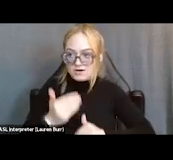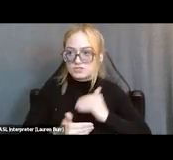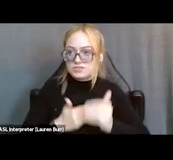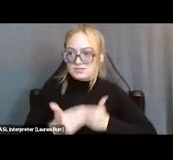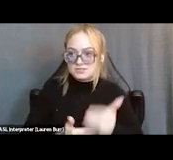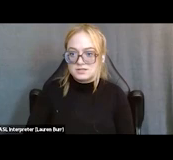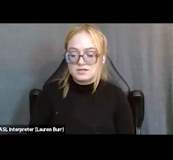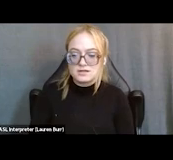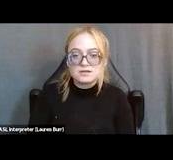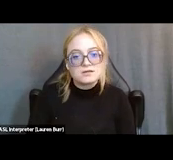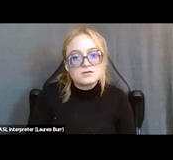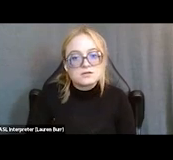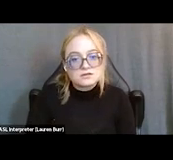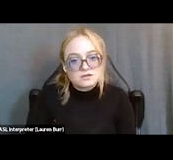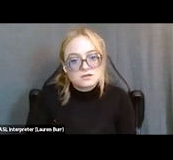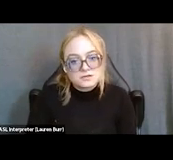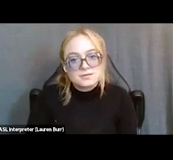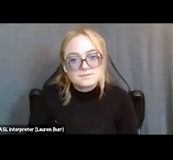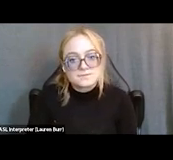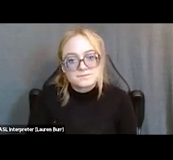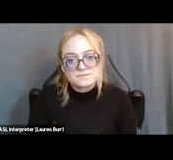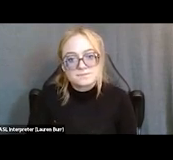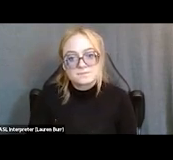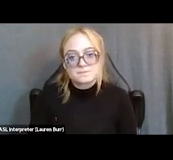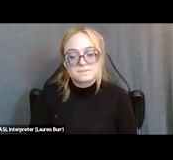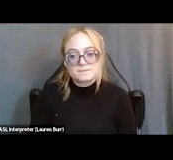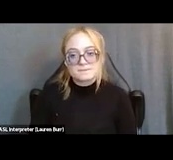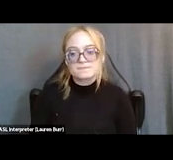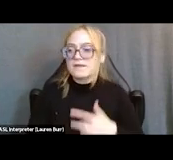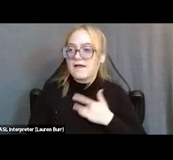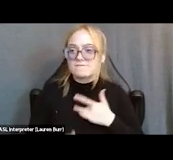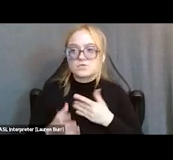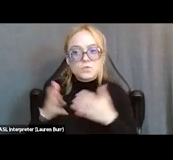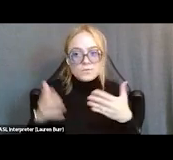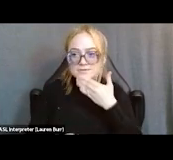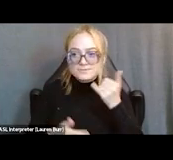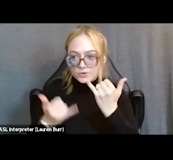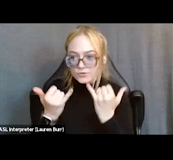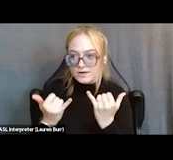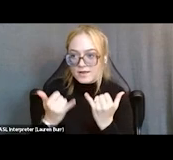being still homeless. But I feel so much better now because I can,